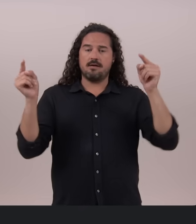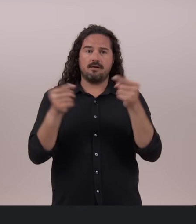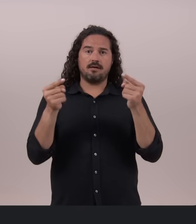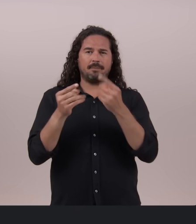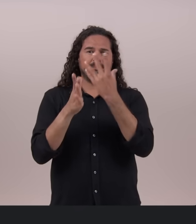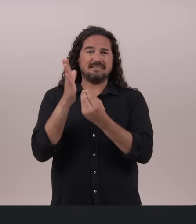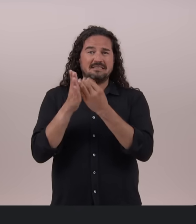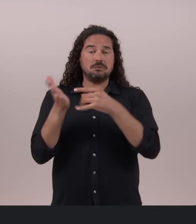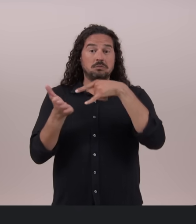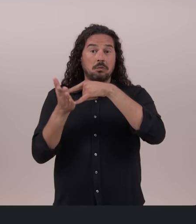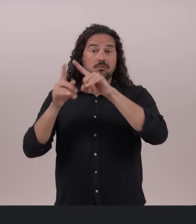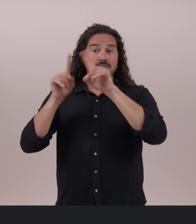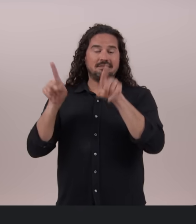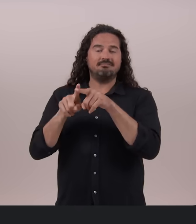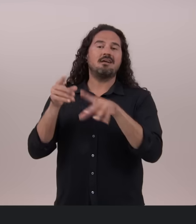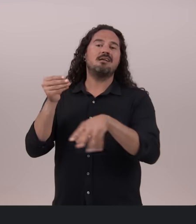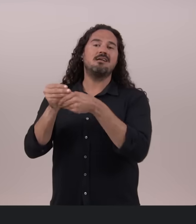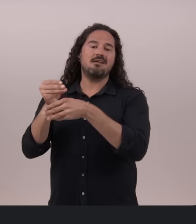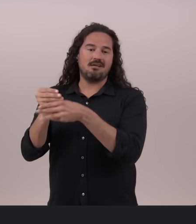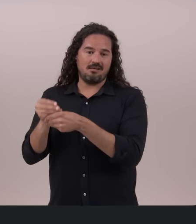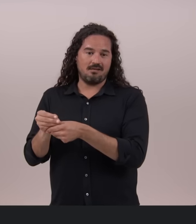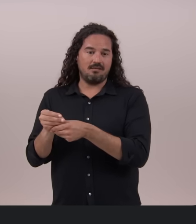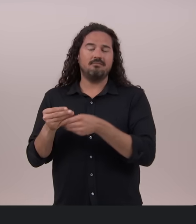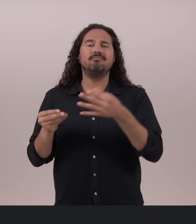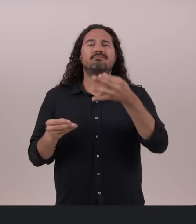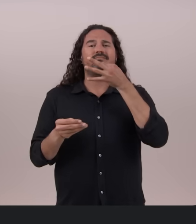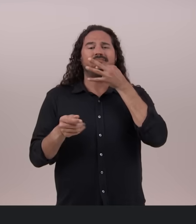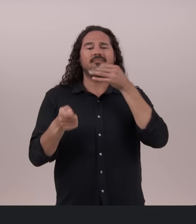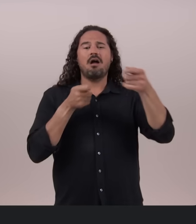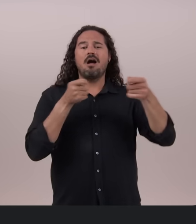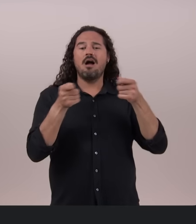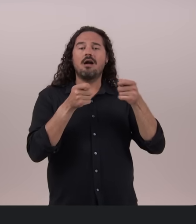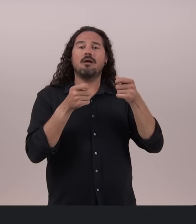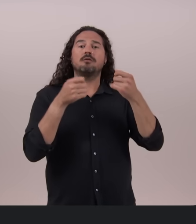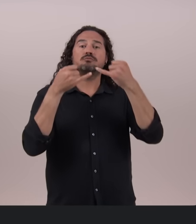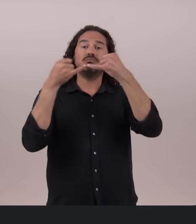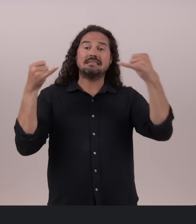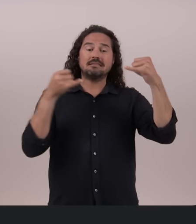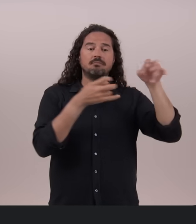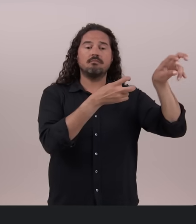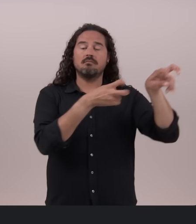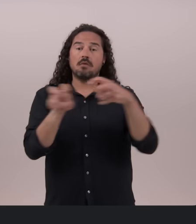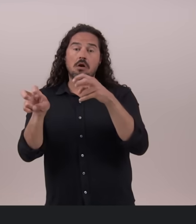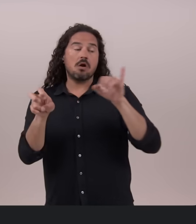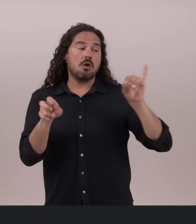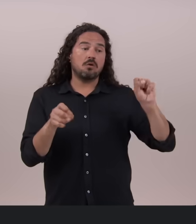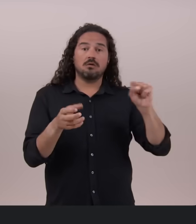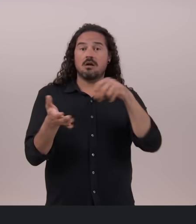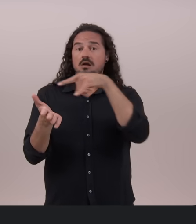It also knows how to handle things like migrating strings from iOS to Android, and even how